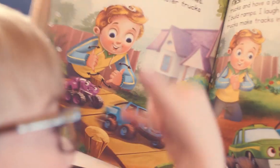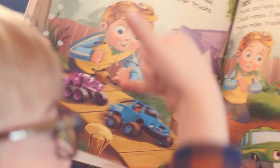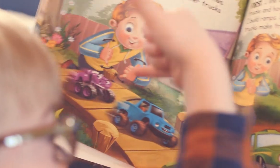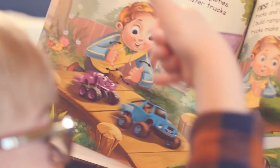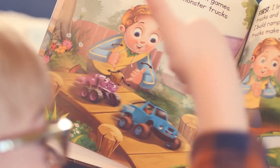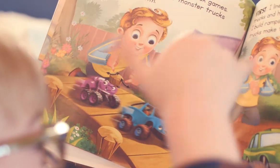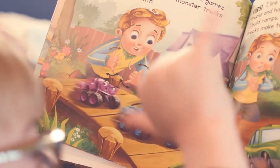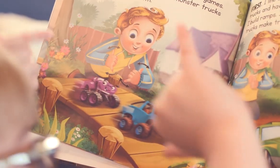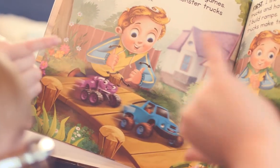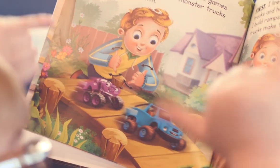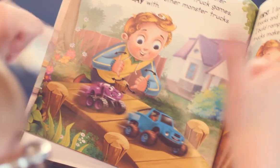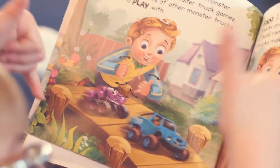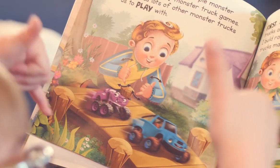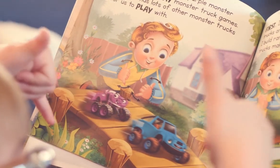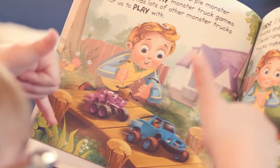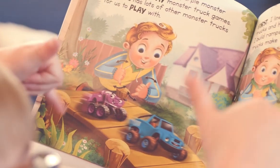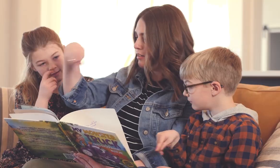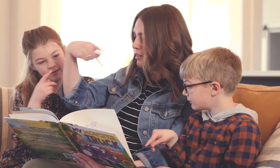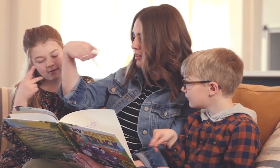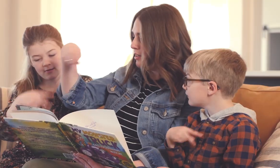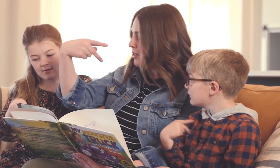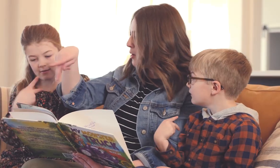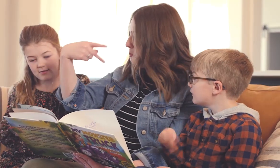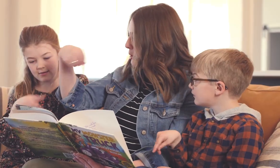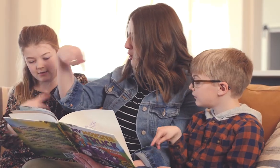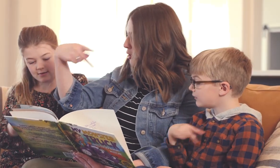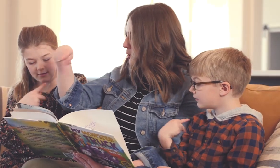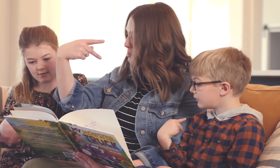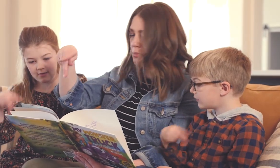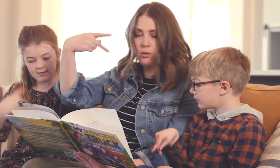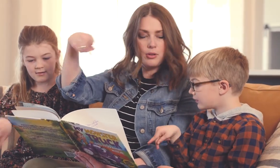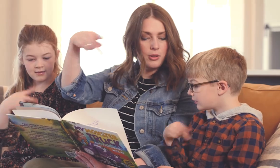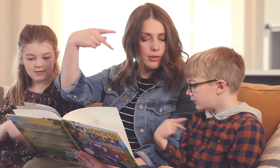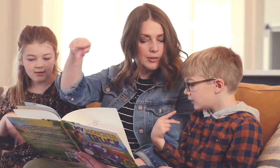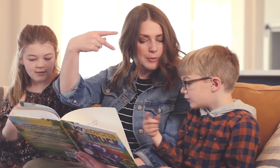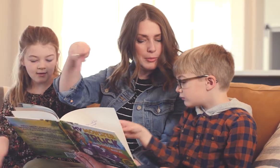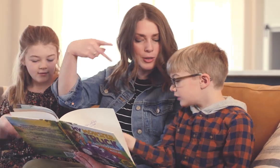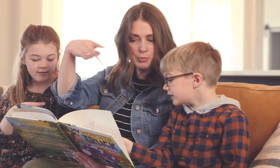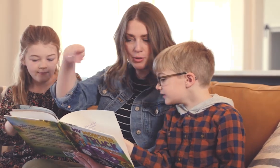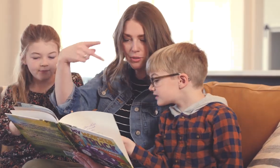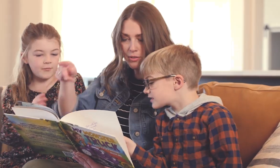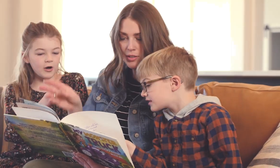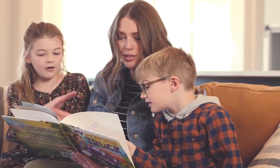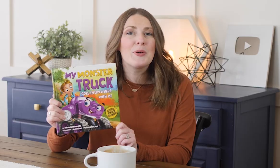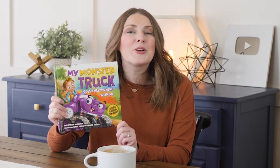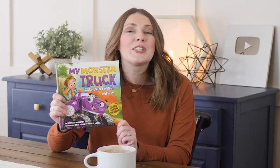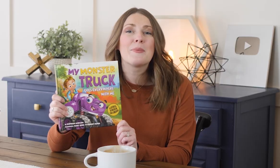makes it extra special is all of the illustrations were done by a Deaf artist. I read this book to